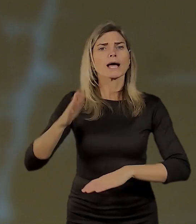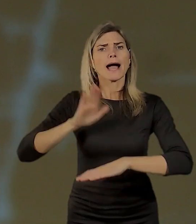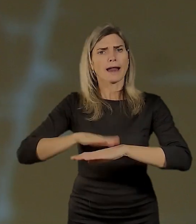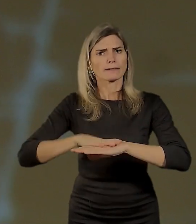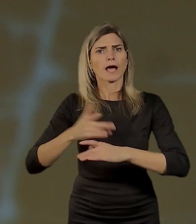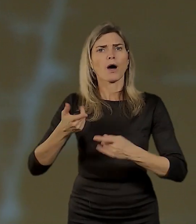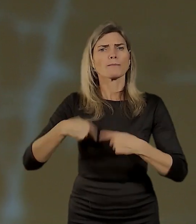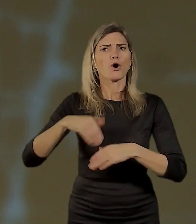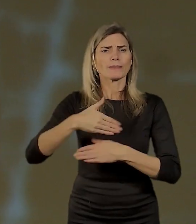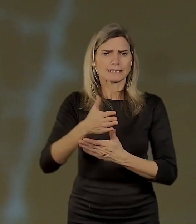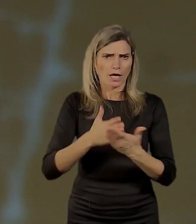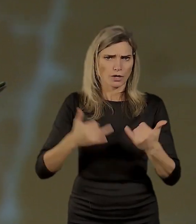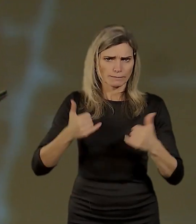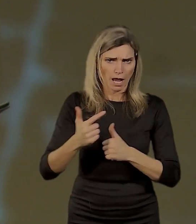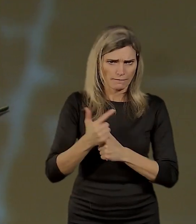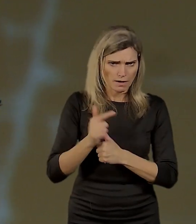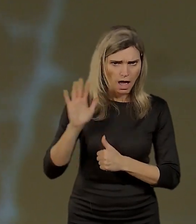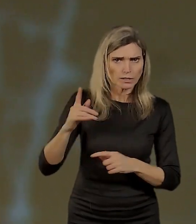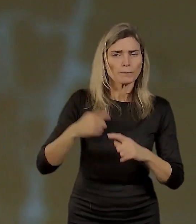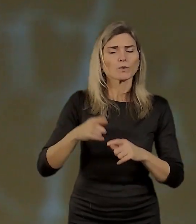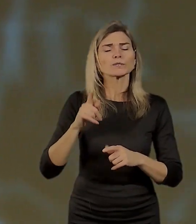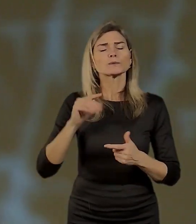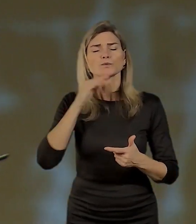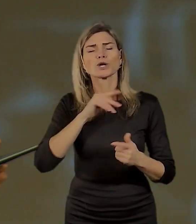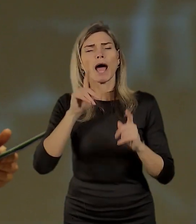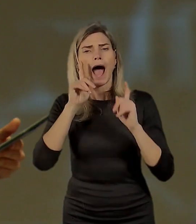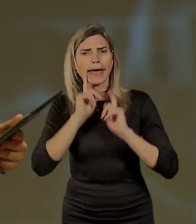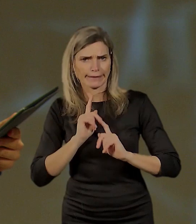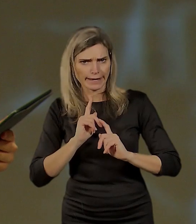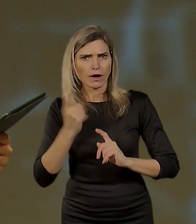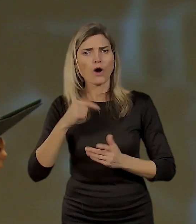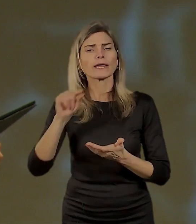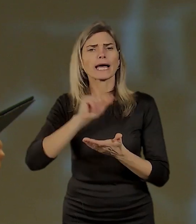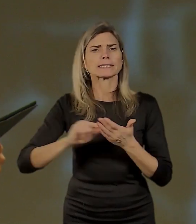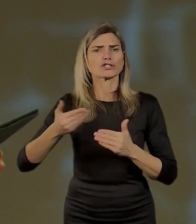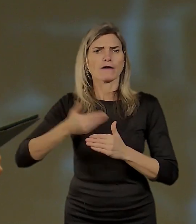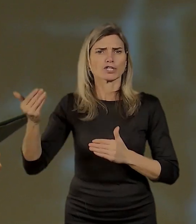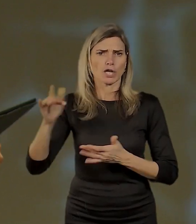Mr. Deputy Mayor, I welcome you here very much. Thank you for taking the time to see us.